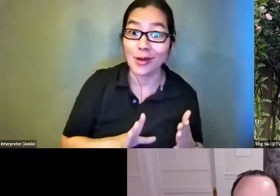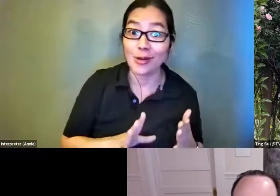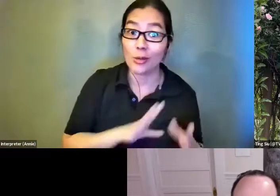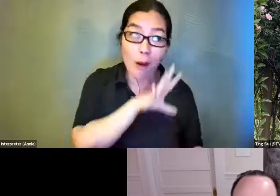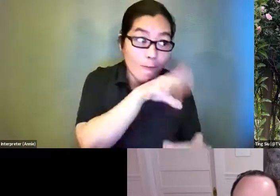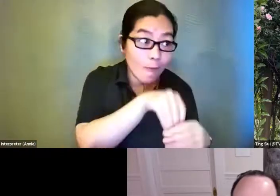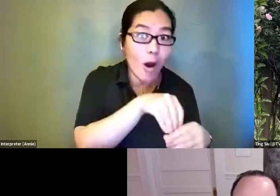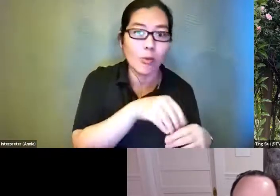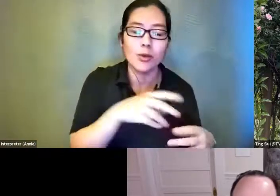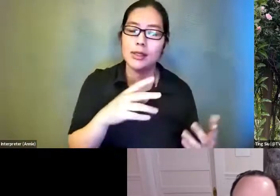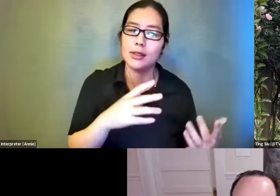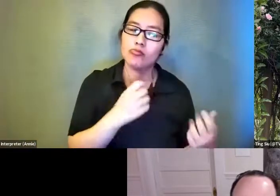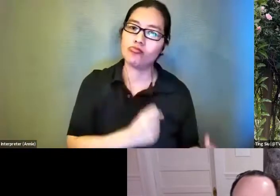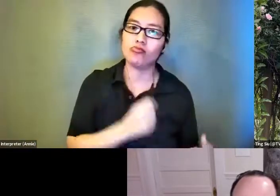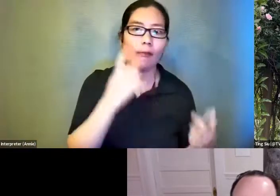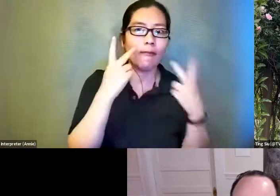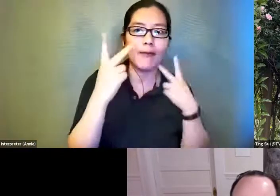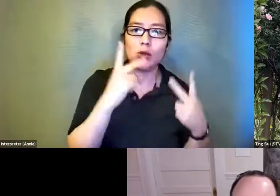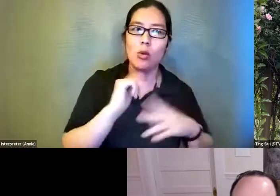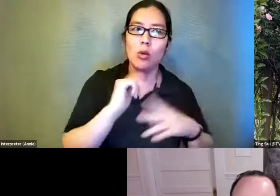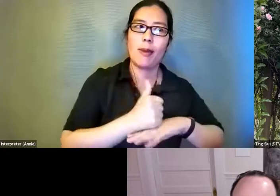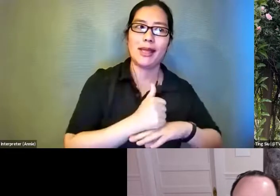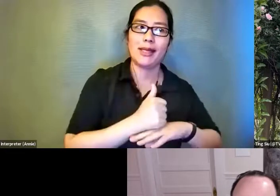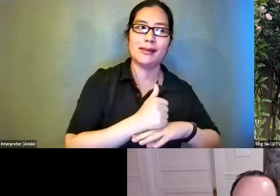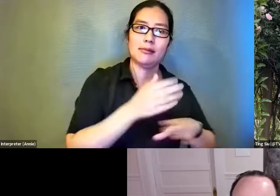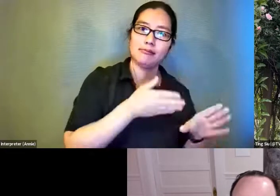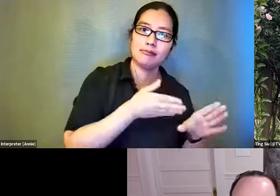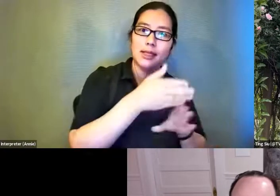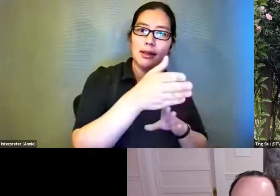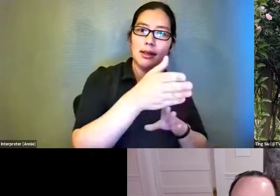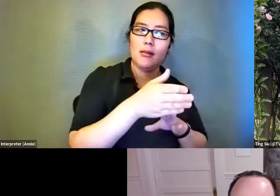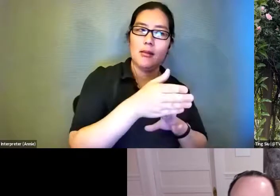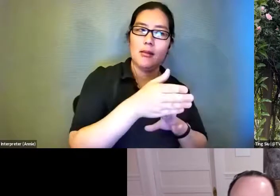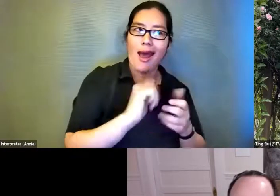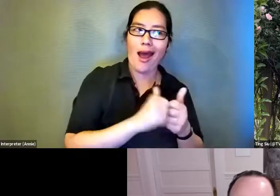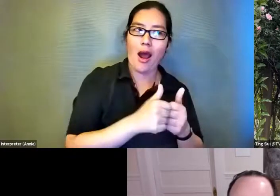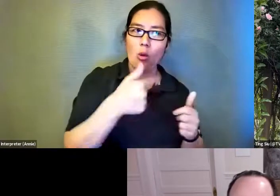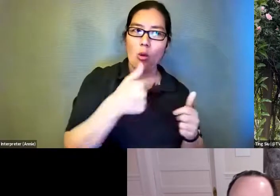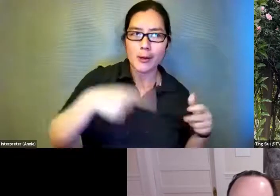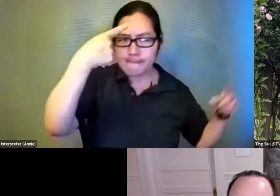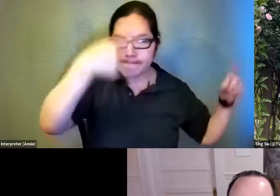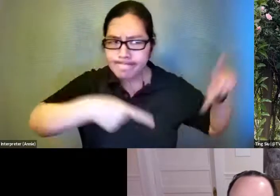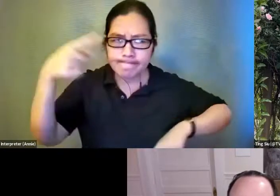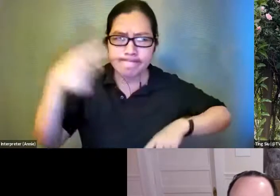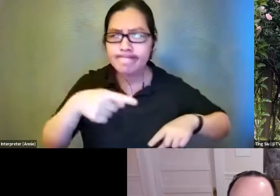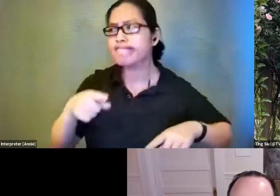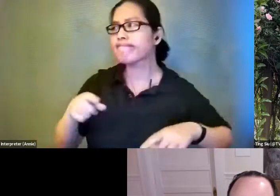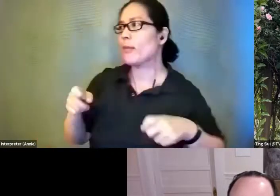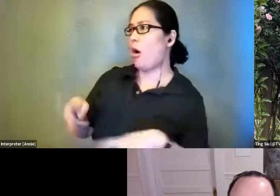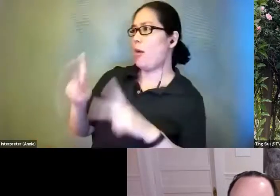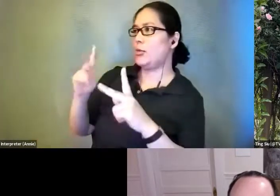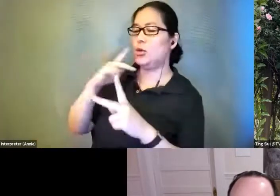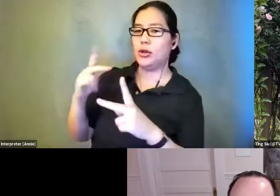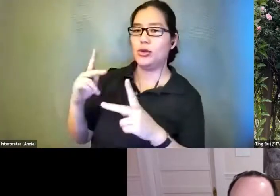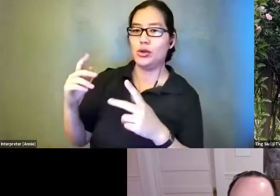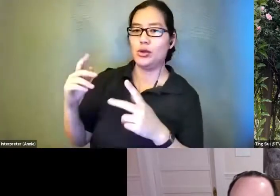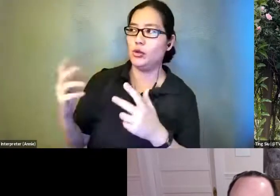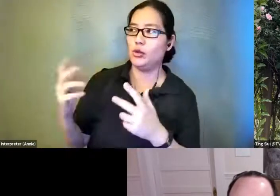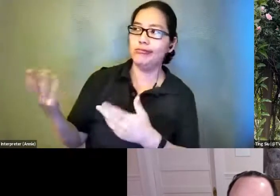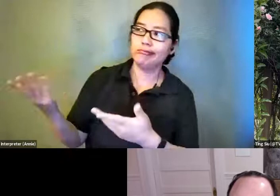medium and kind of collectively brainstorm opportunities for closing those gaps.